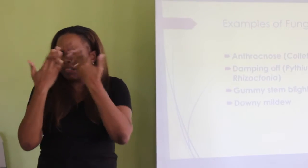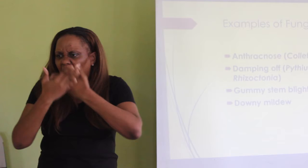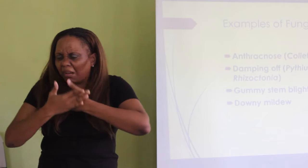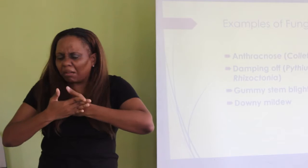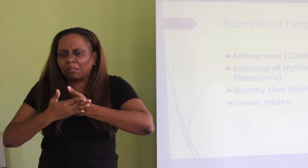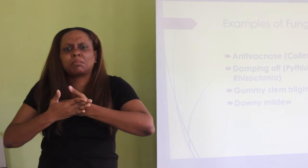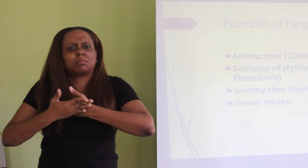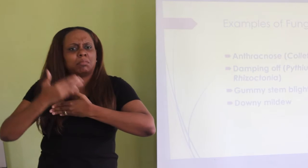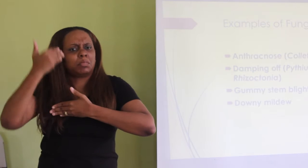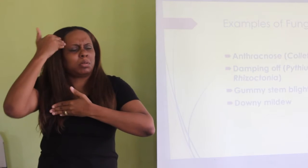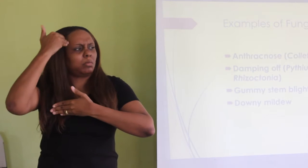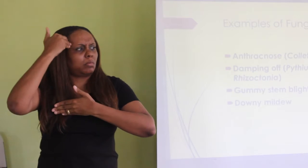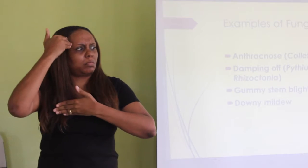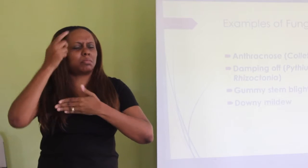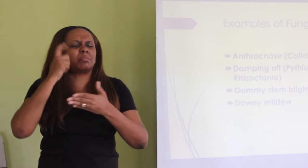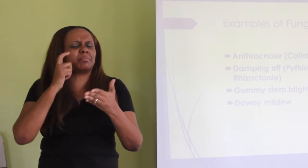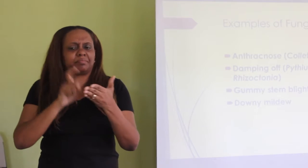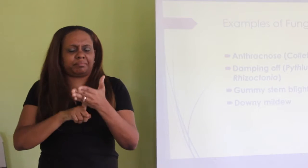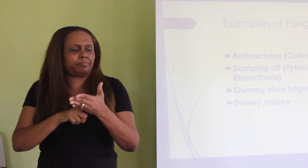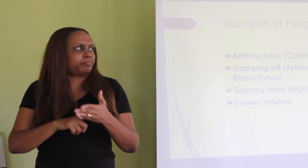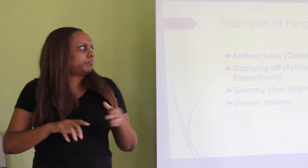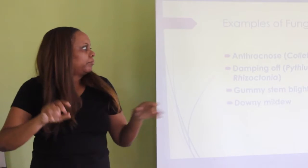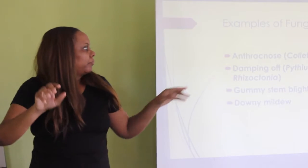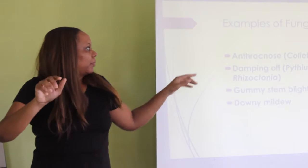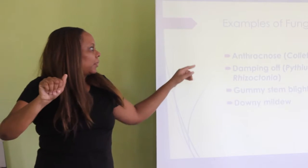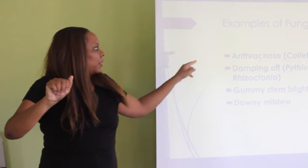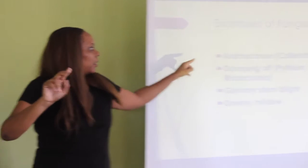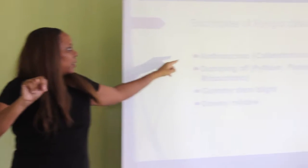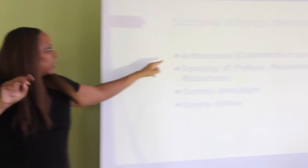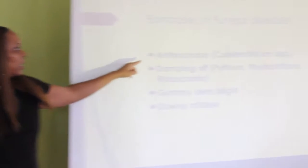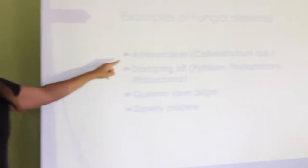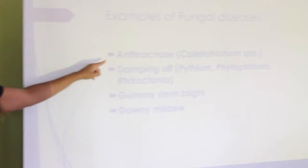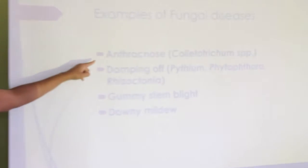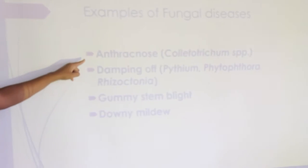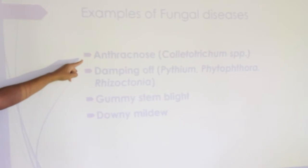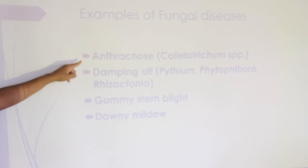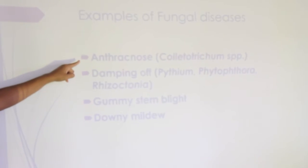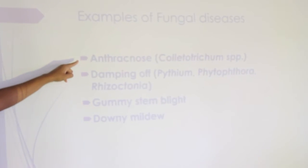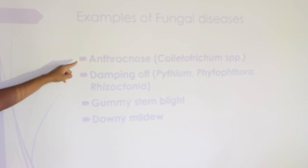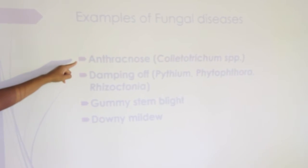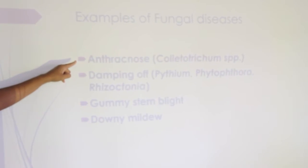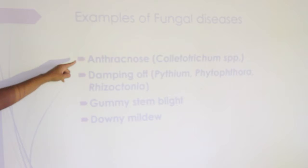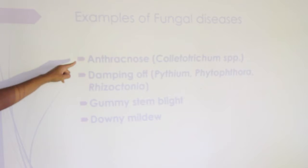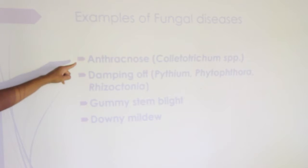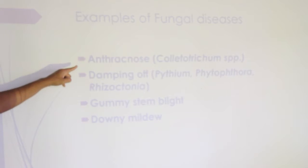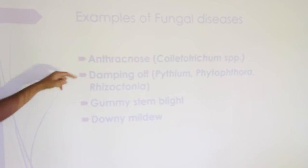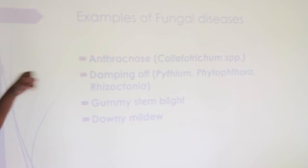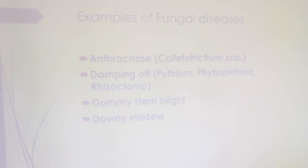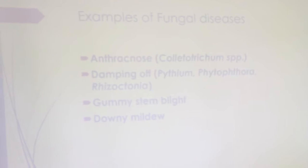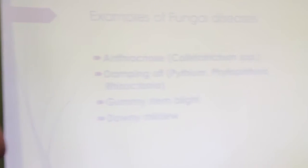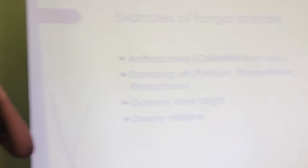that we can identify the antagonists on the pears along with the the the black chaos or